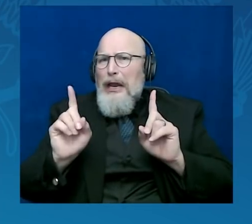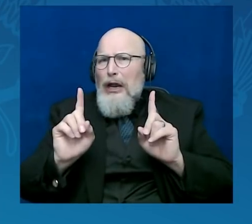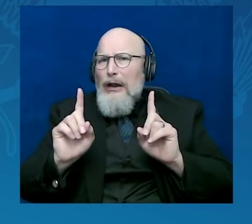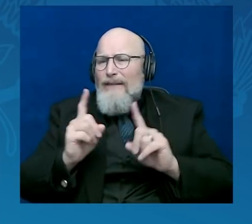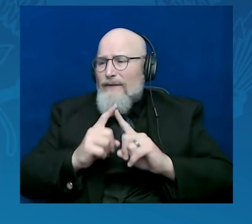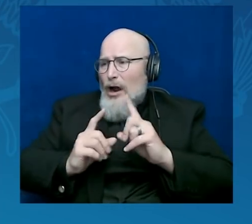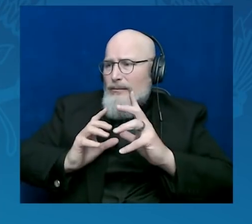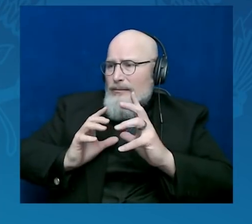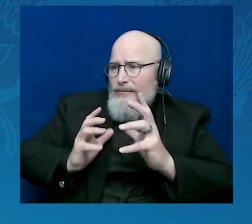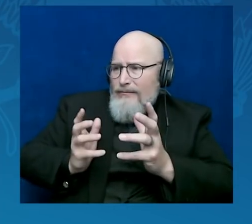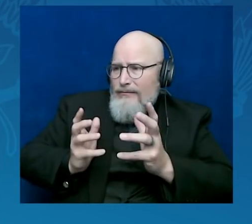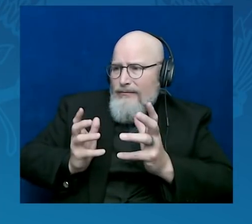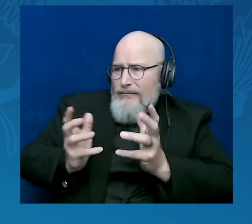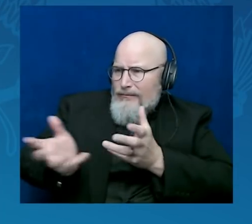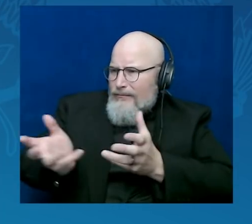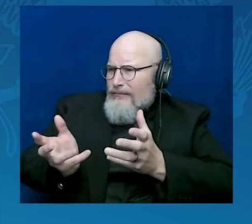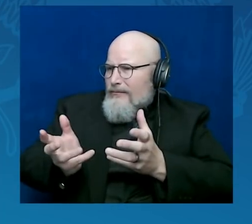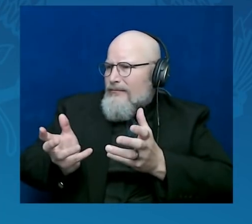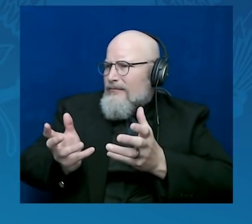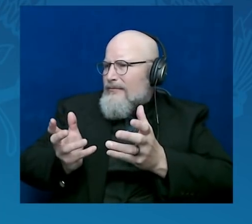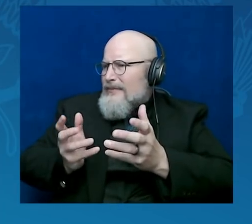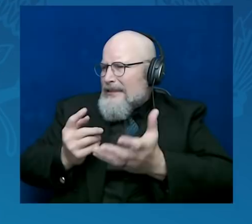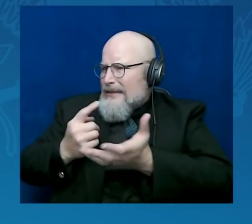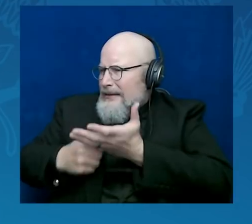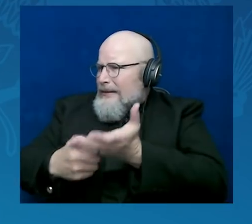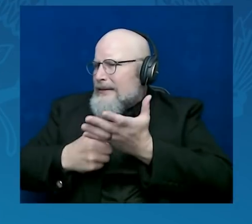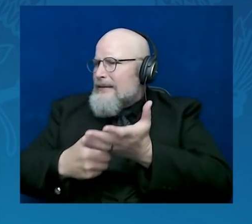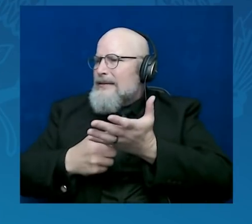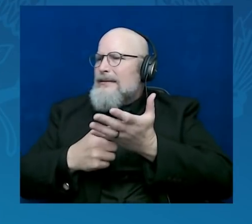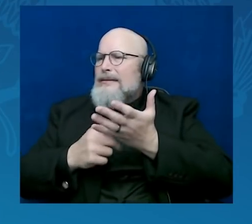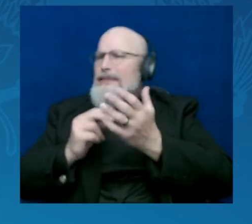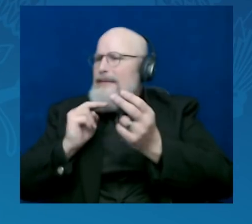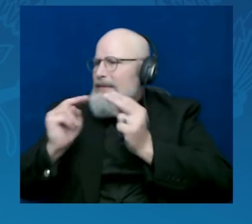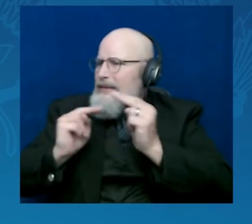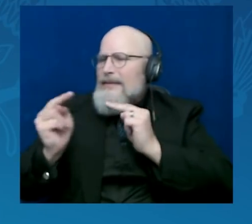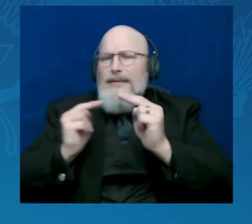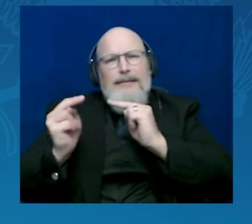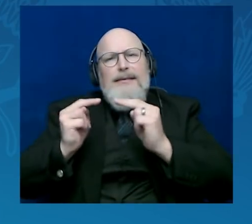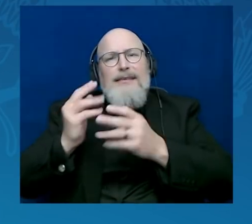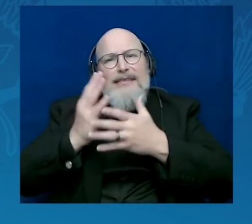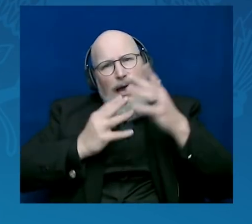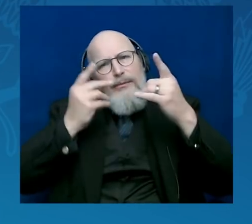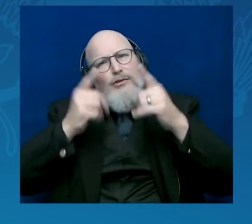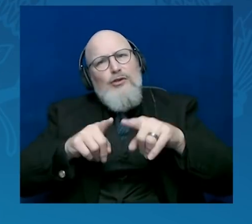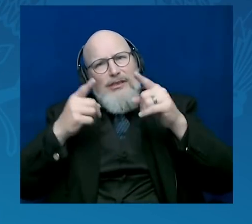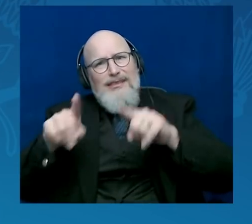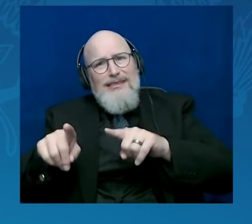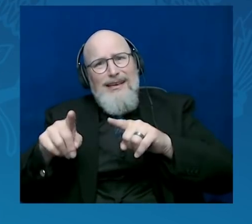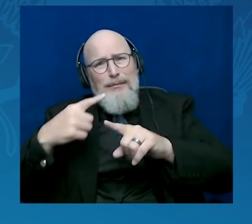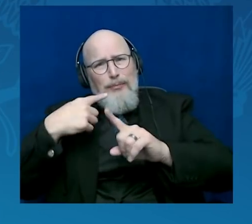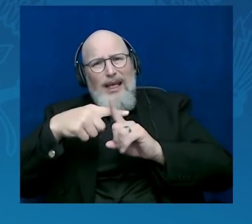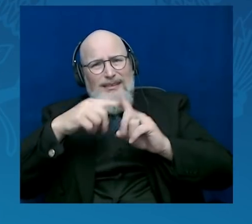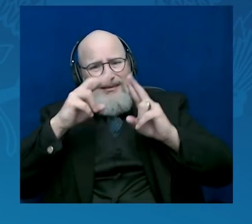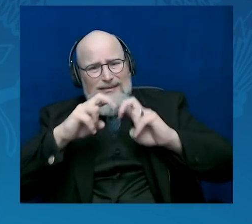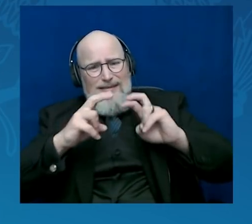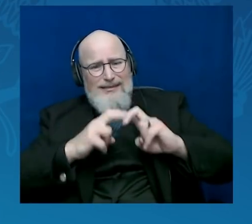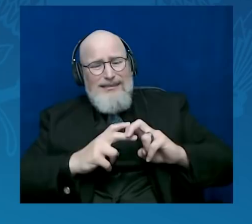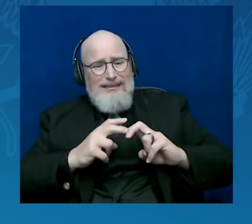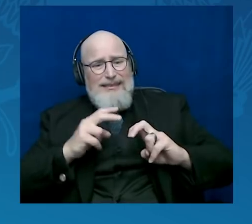but also a practical realization of the moment that we're in, which is that we are looking at a sovereign nation